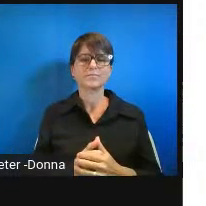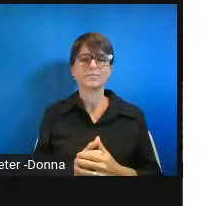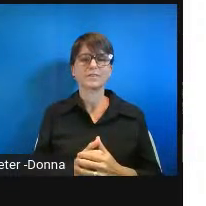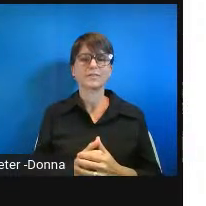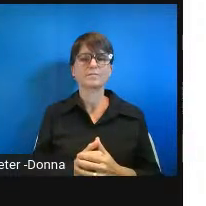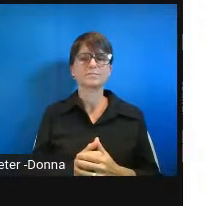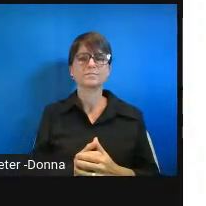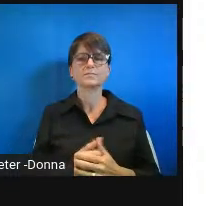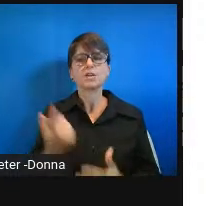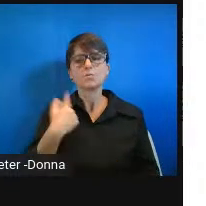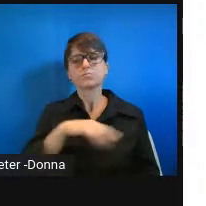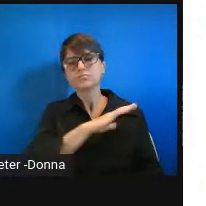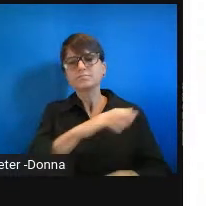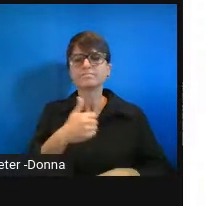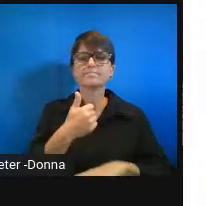that have methodology.